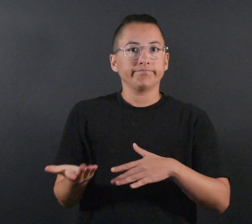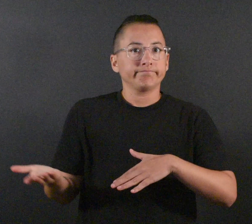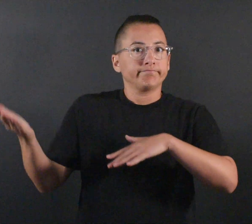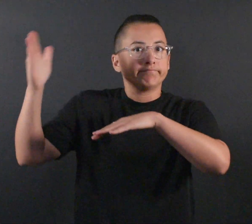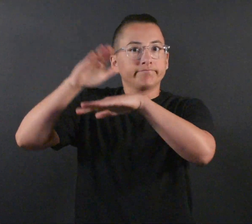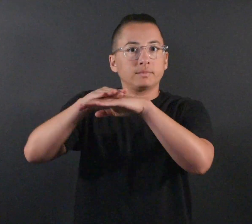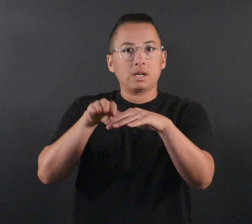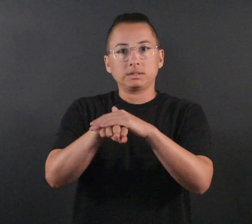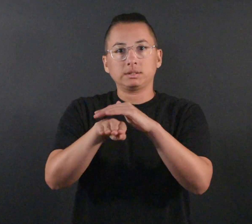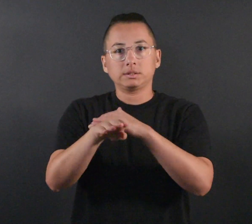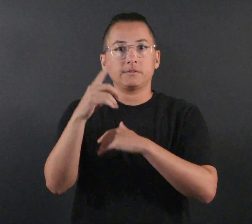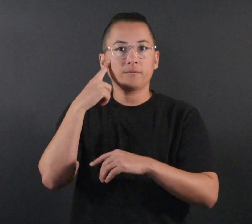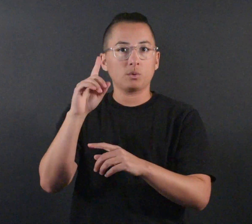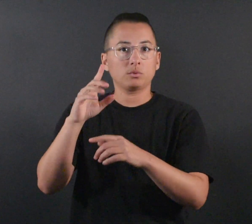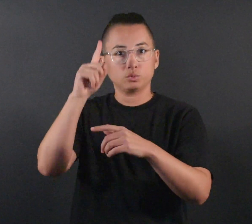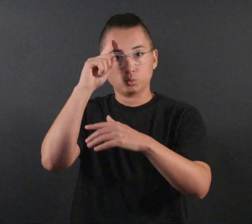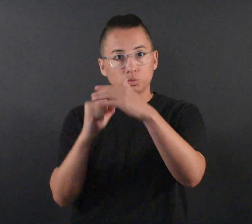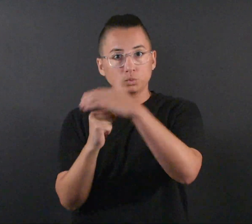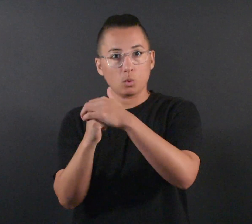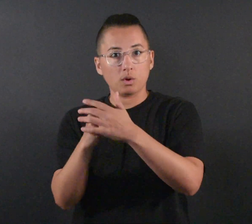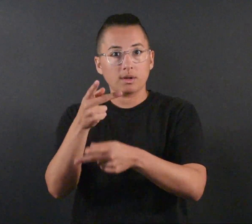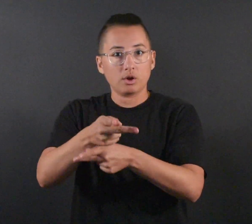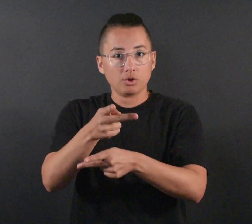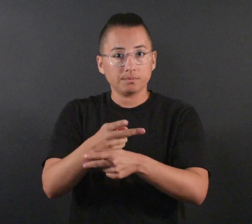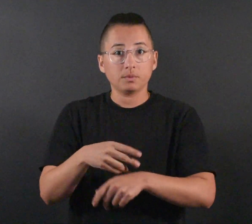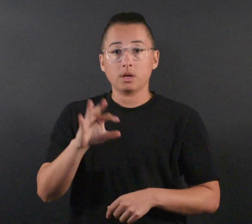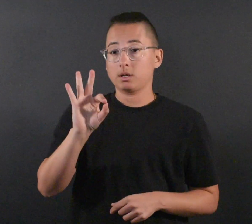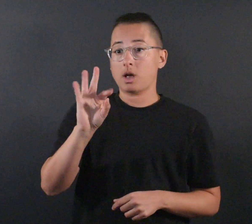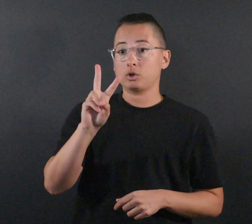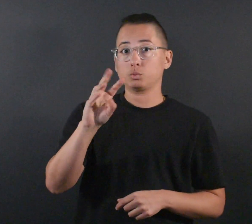Minnesota has seen a significant increase in access to stroke care,